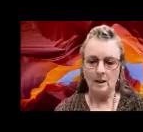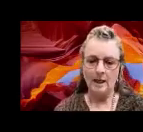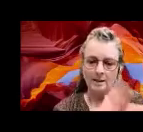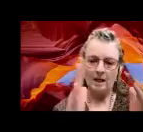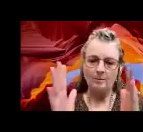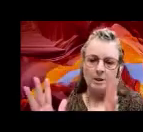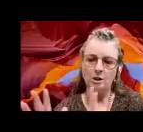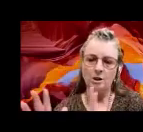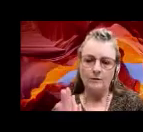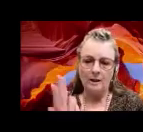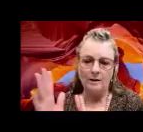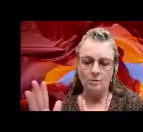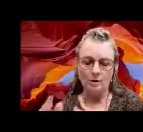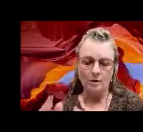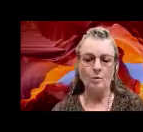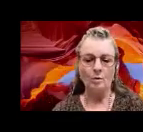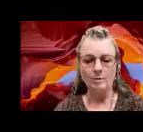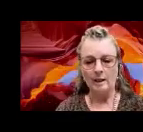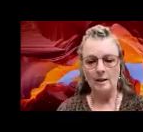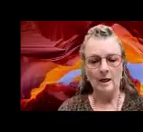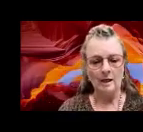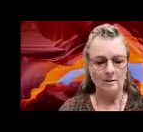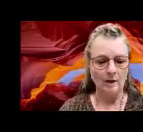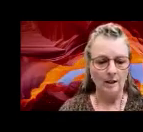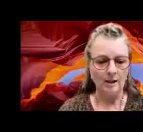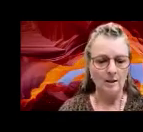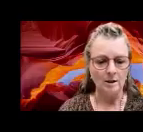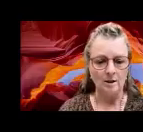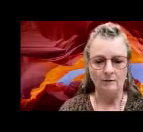landscape is shifting towards more recognized recognition of